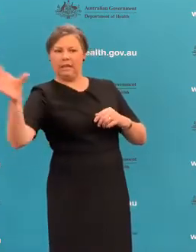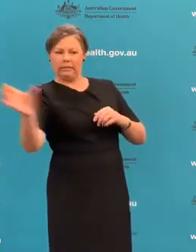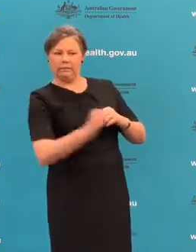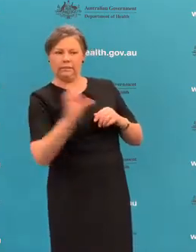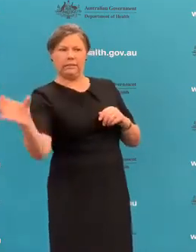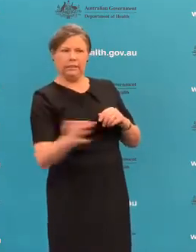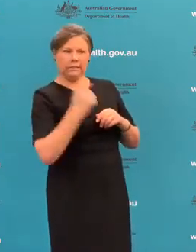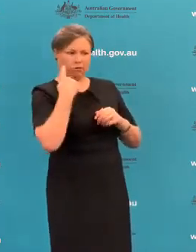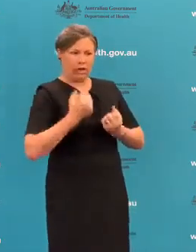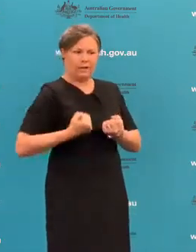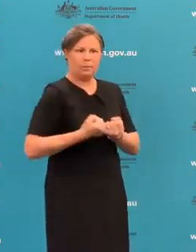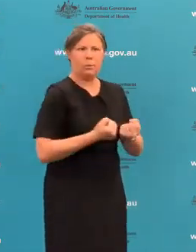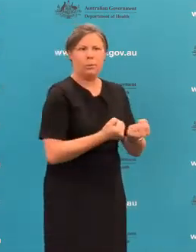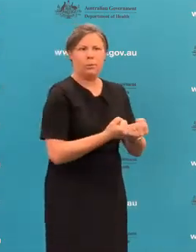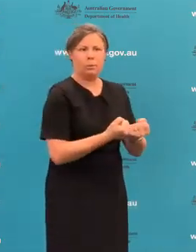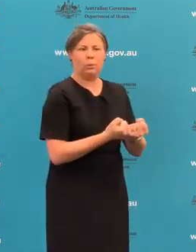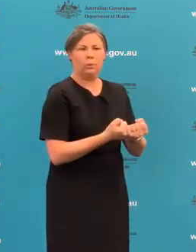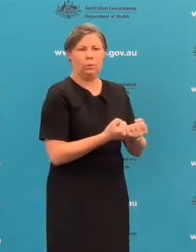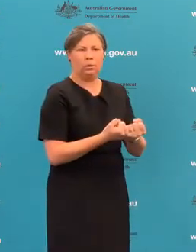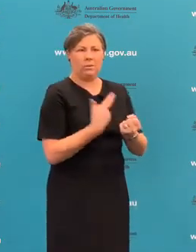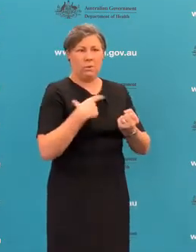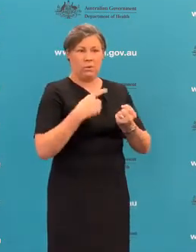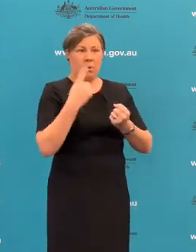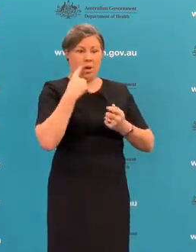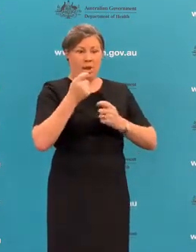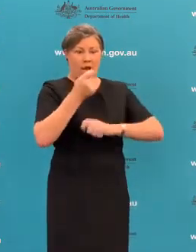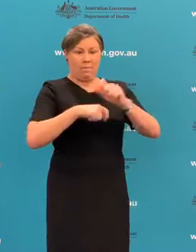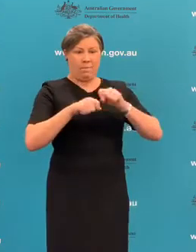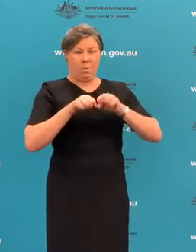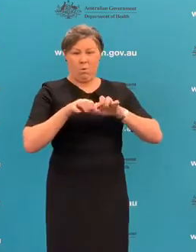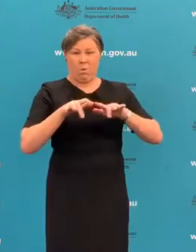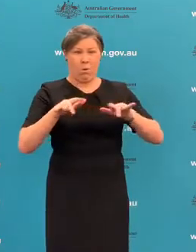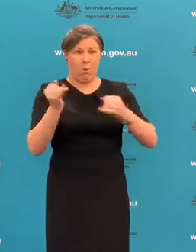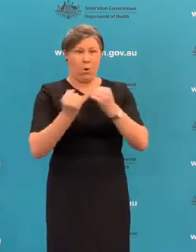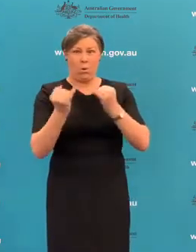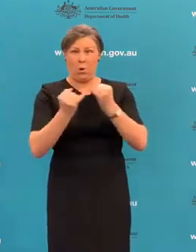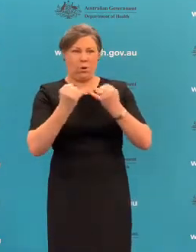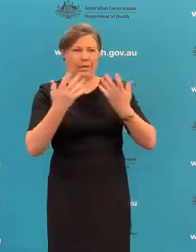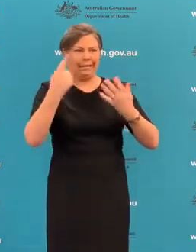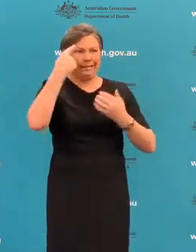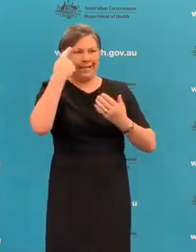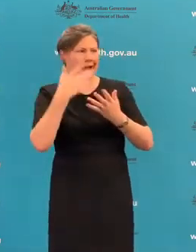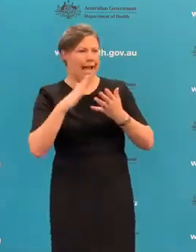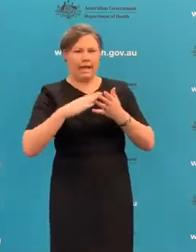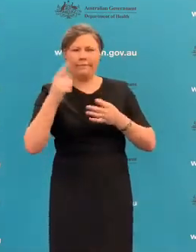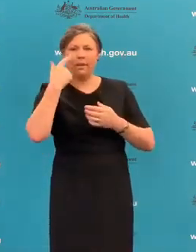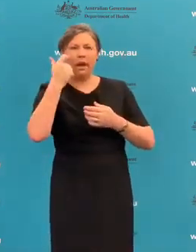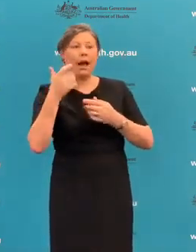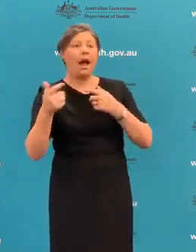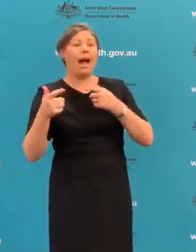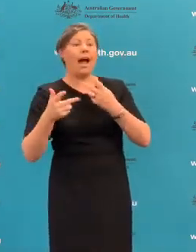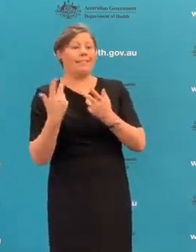seen the outbreak increasing initially and and then during the peak with large numbers of Defence Force